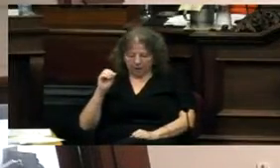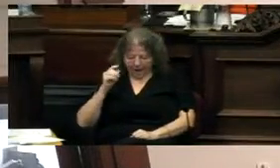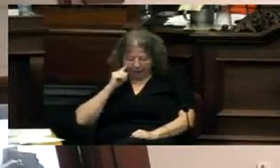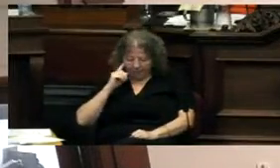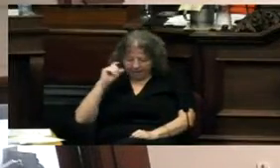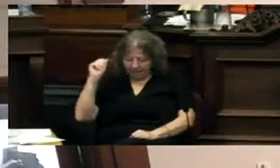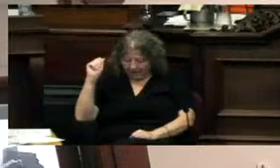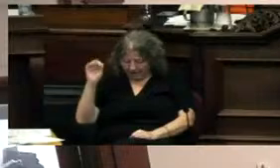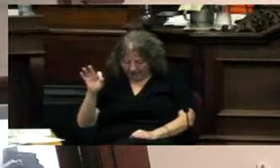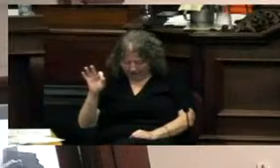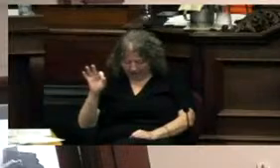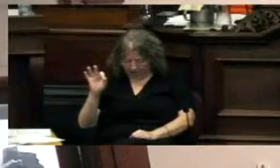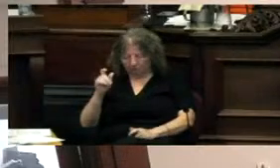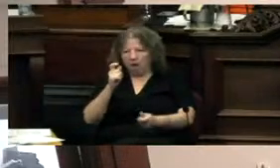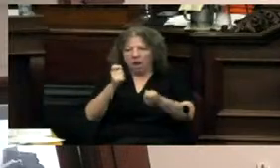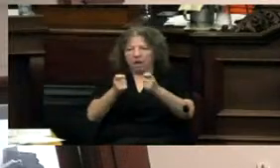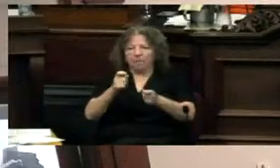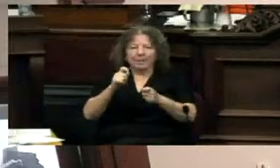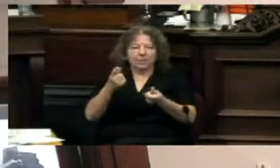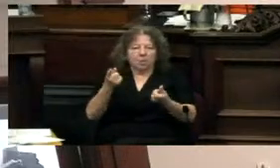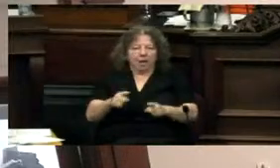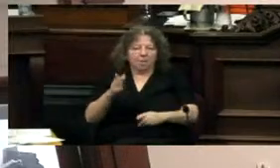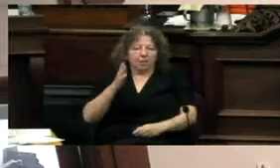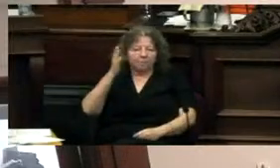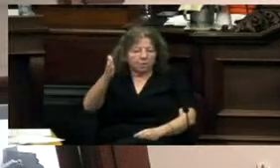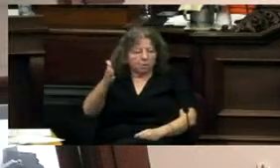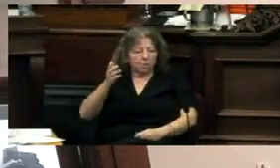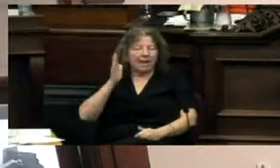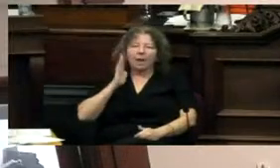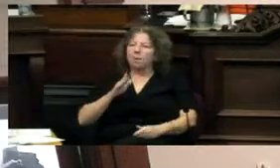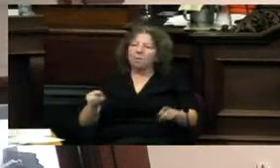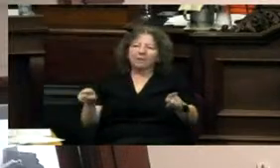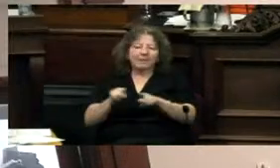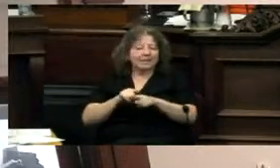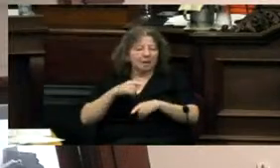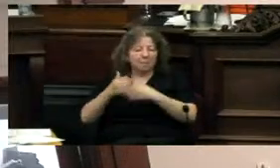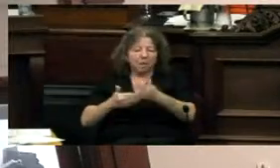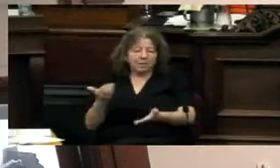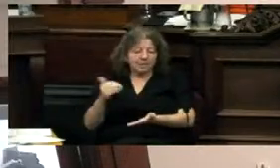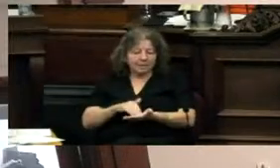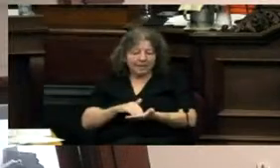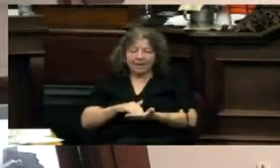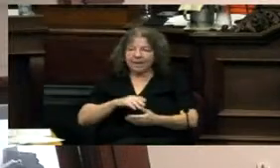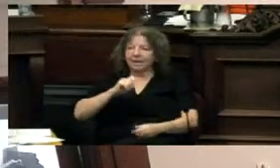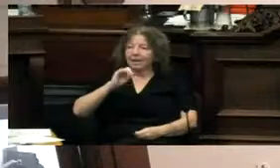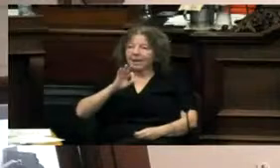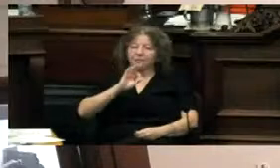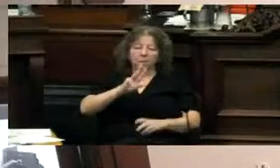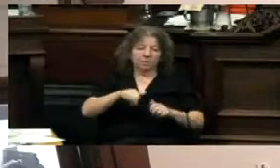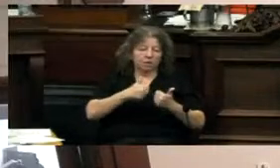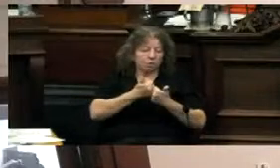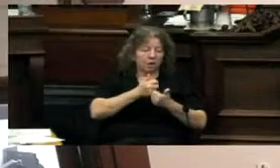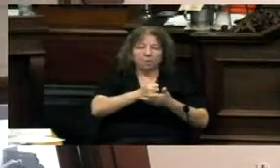would give me an opportunity to also address this. So I think that if there is accommodations